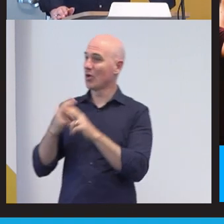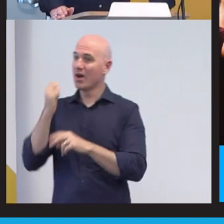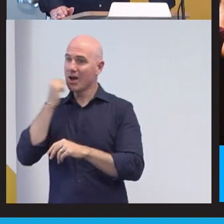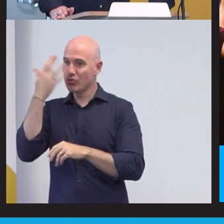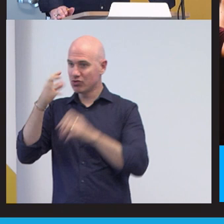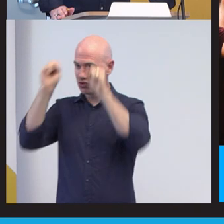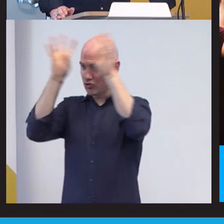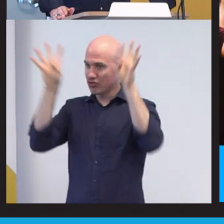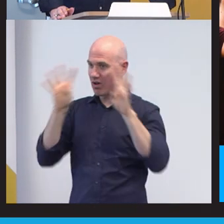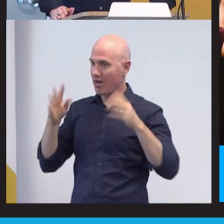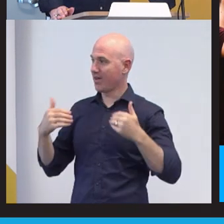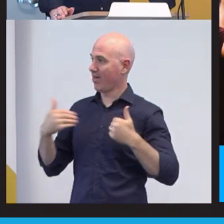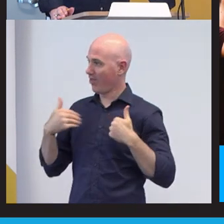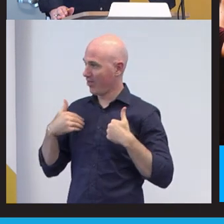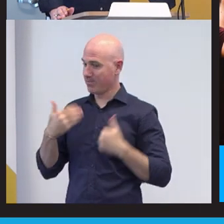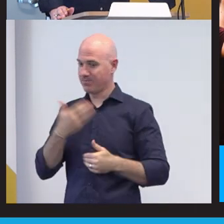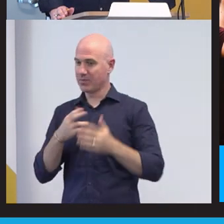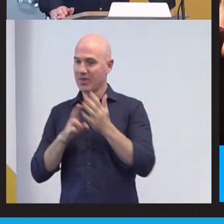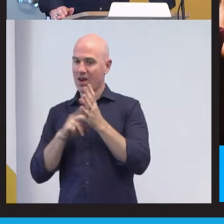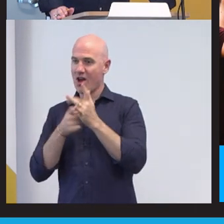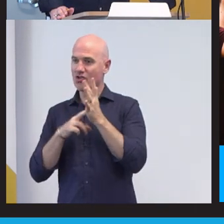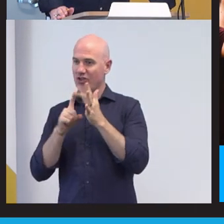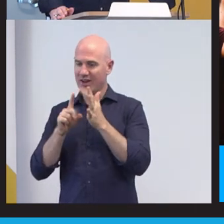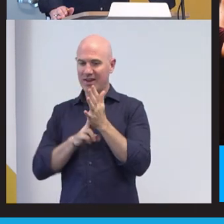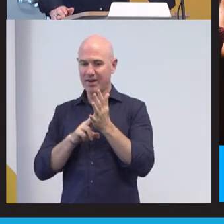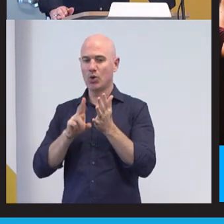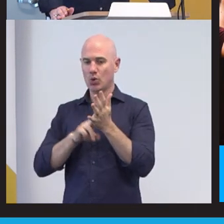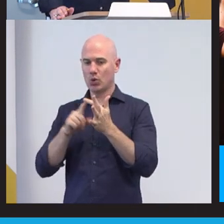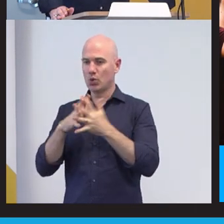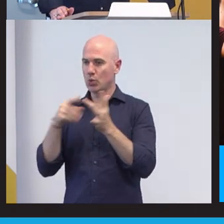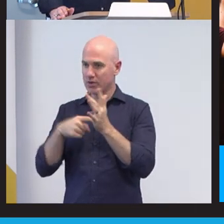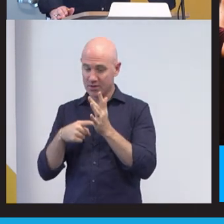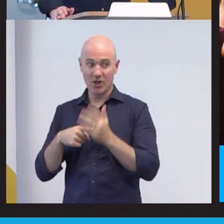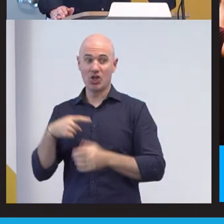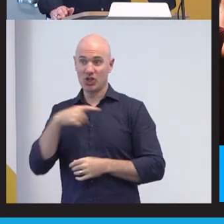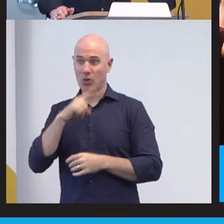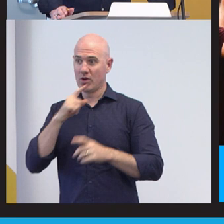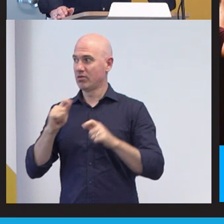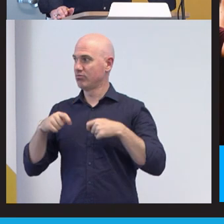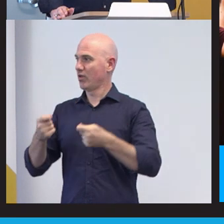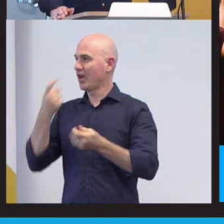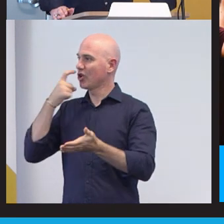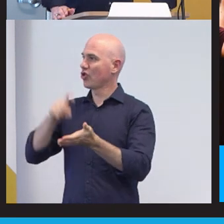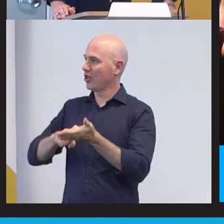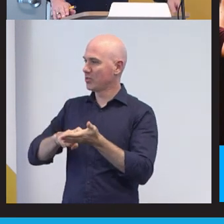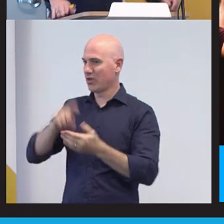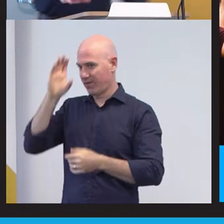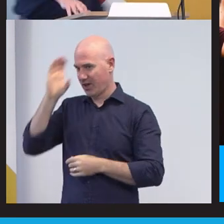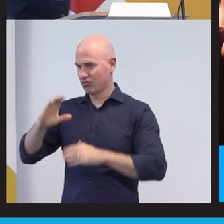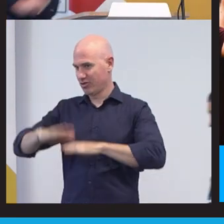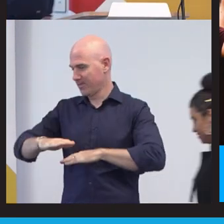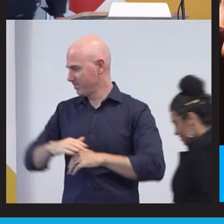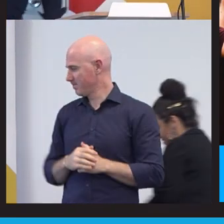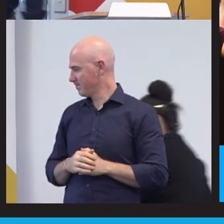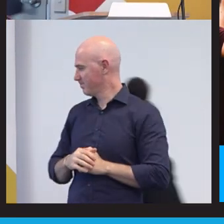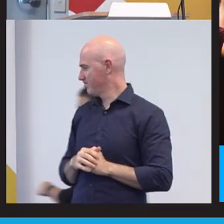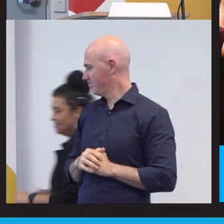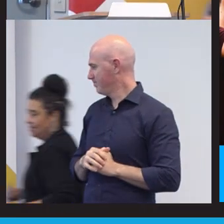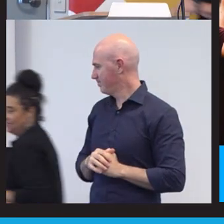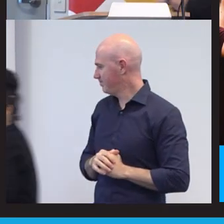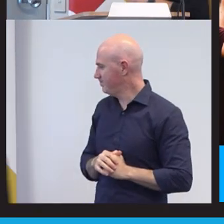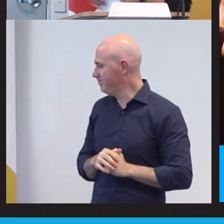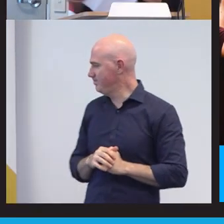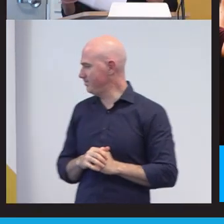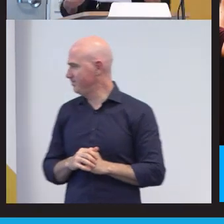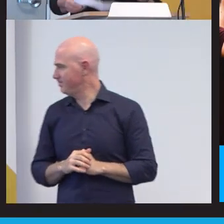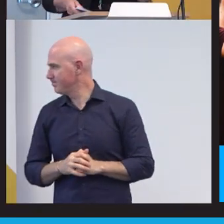Islander Health, Nyaree Mewett, who is going to provide an acknowledgment of country over here.